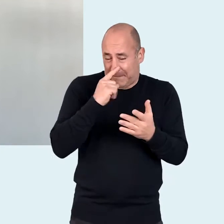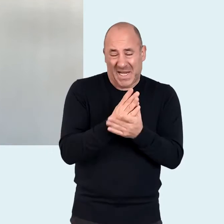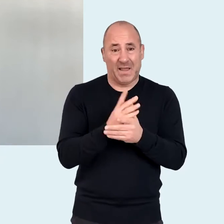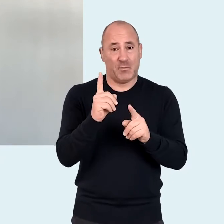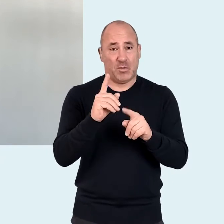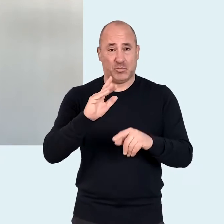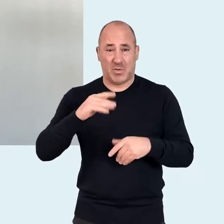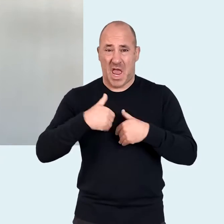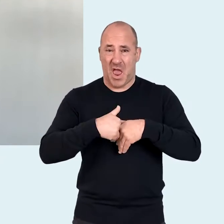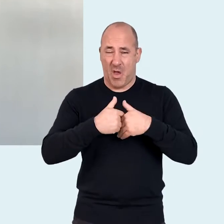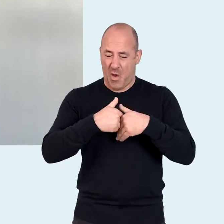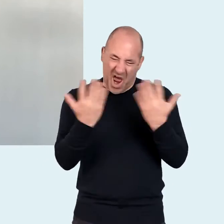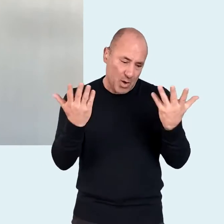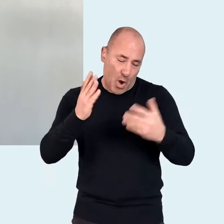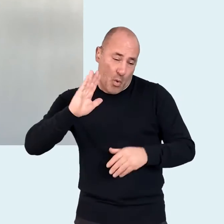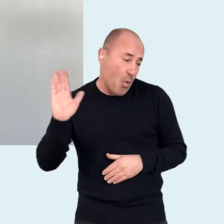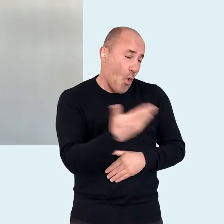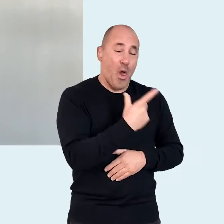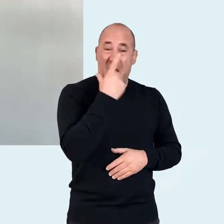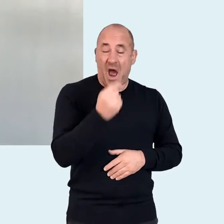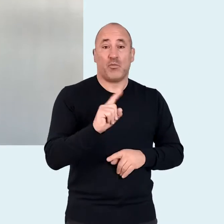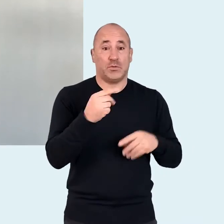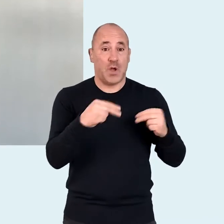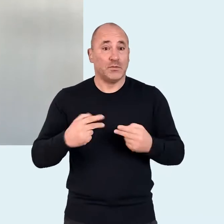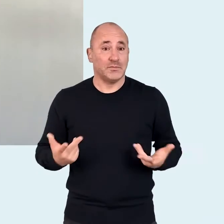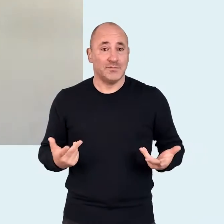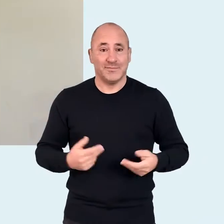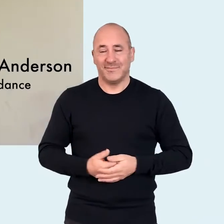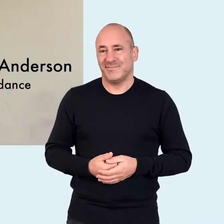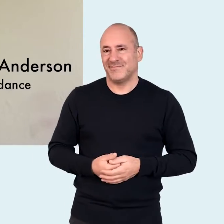idea that we believe everyone and anyone can dance.